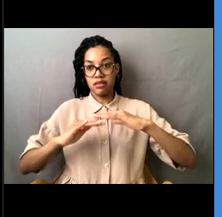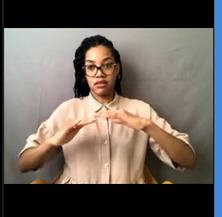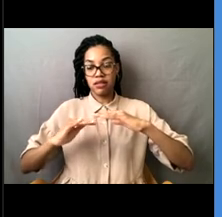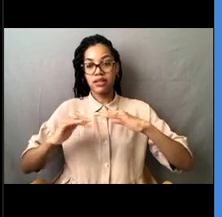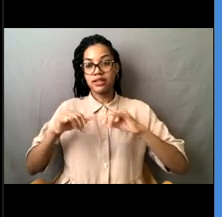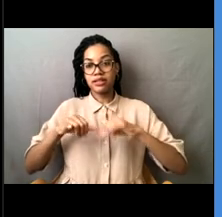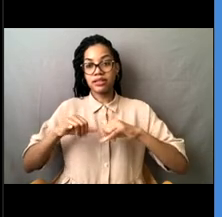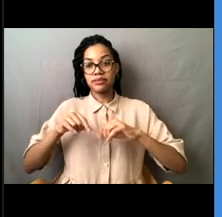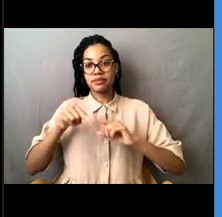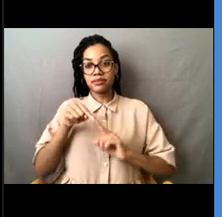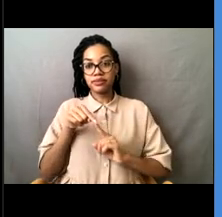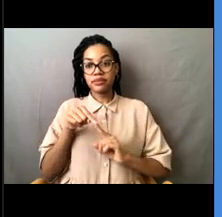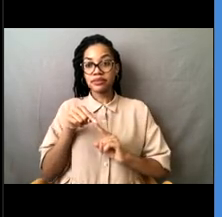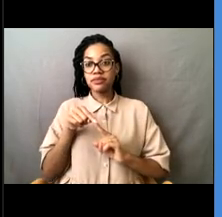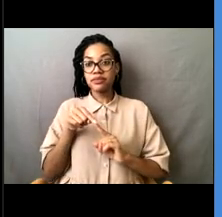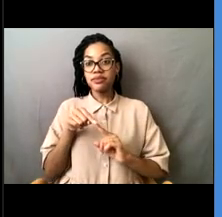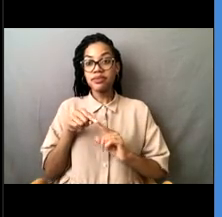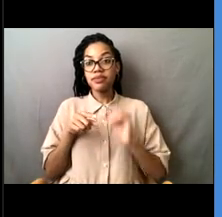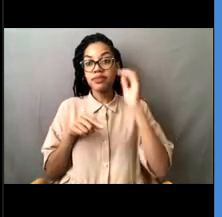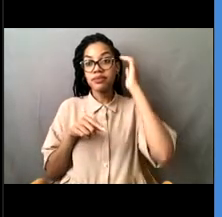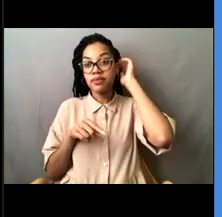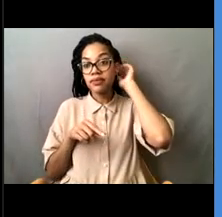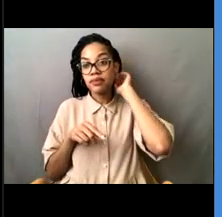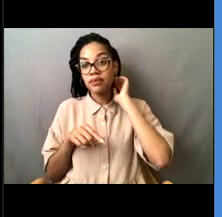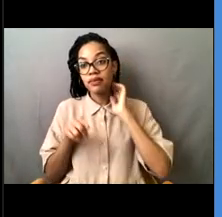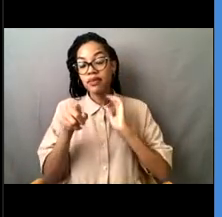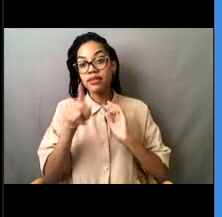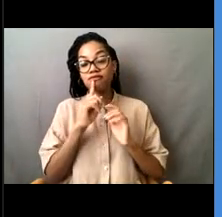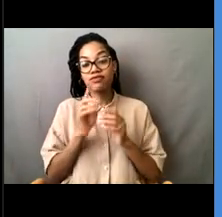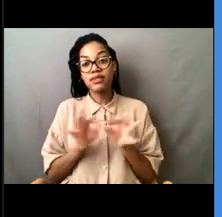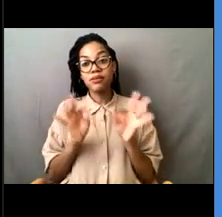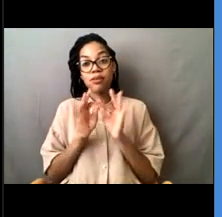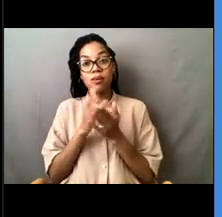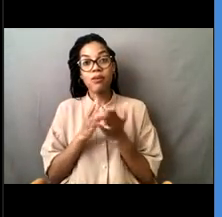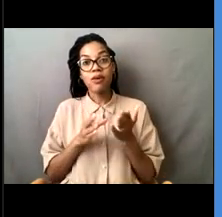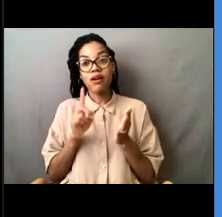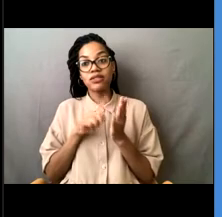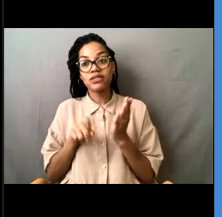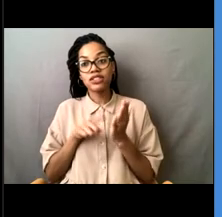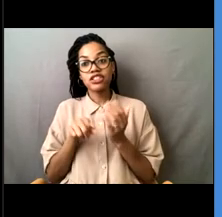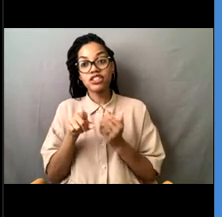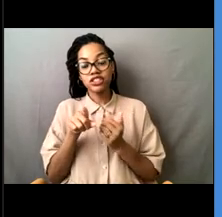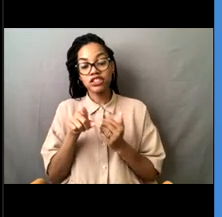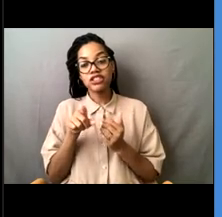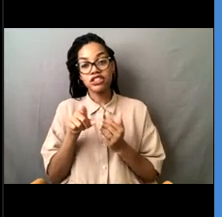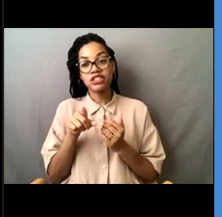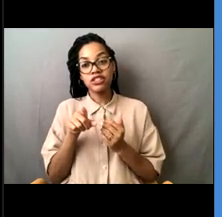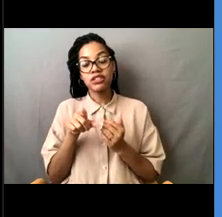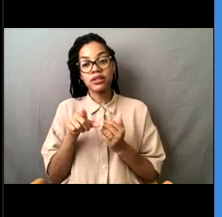And this is kind of the key part of the research in terms of the story of lake trout in Lake Champlain right now,